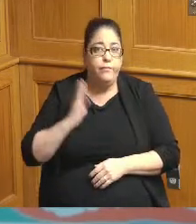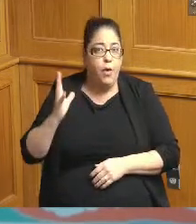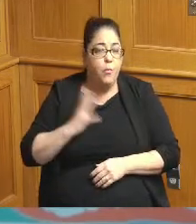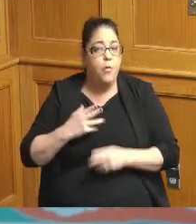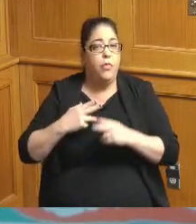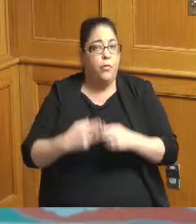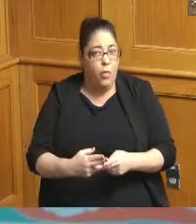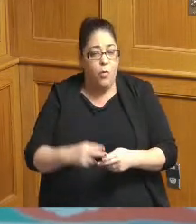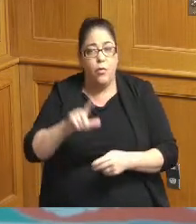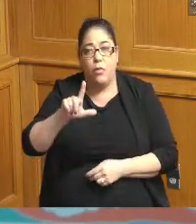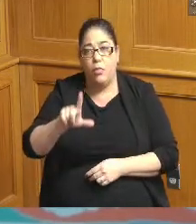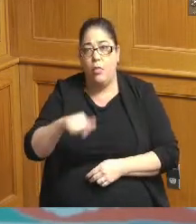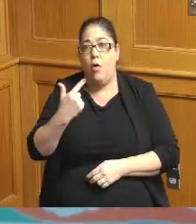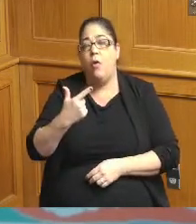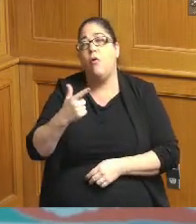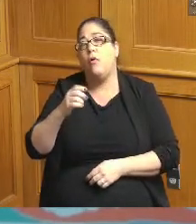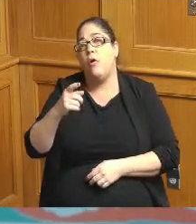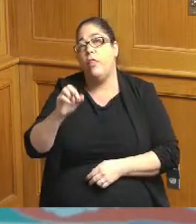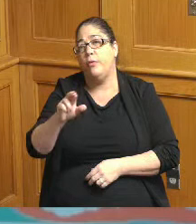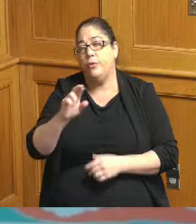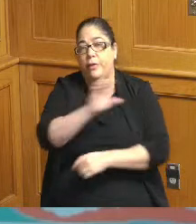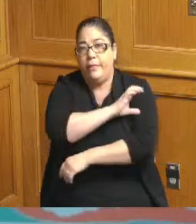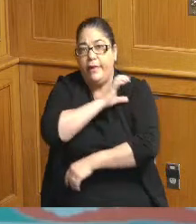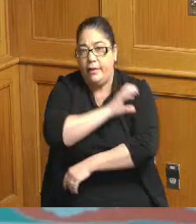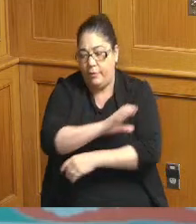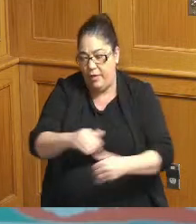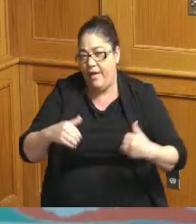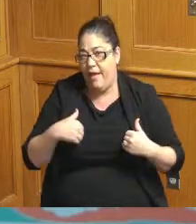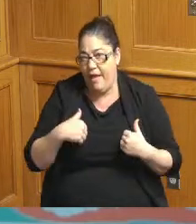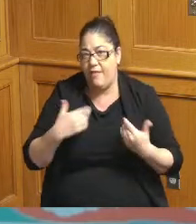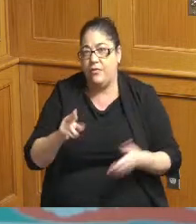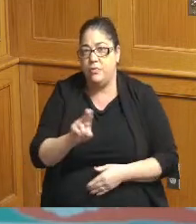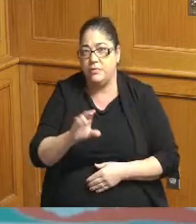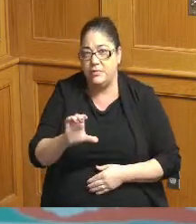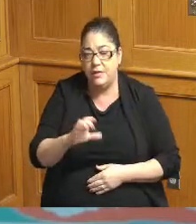Covid Clinic here in our community and many people are seeking treatment successfully outside of that